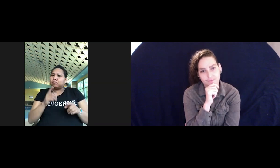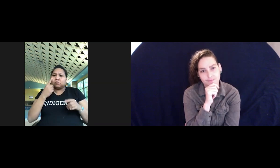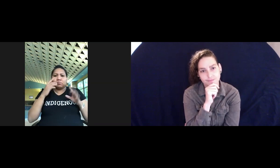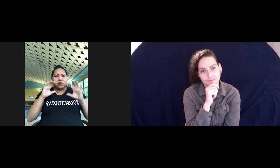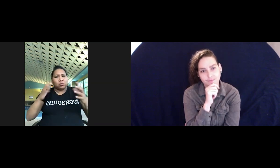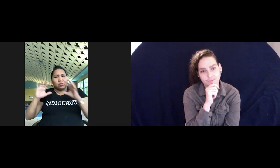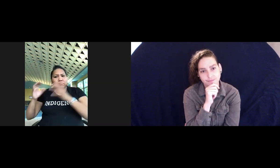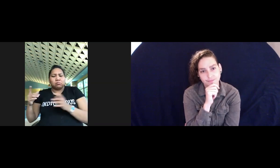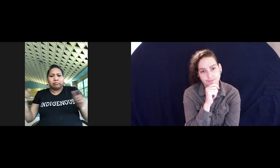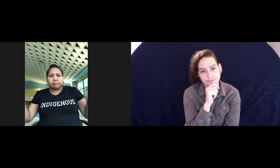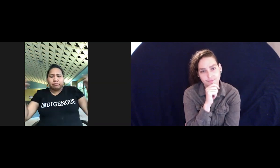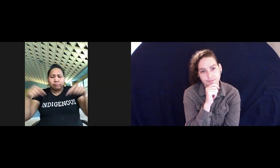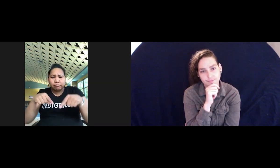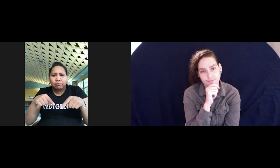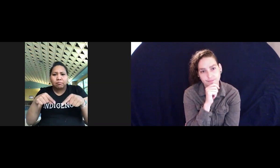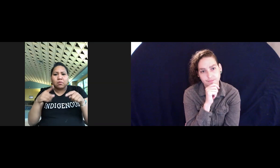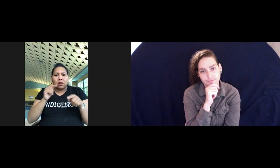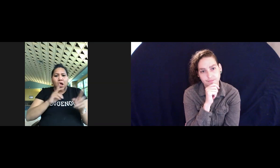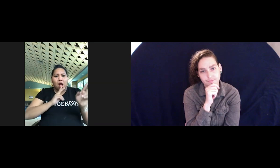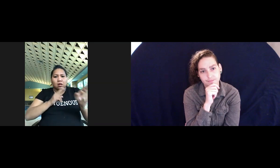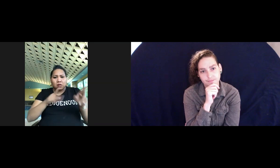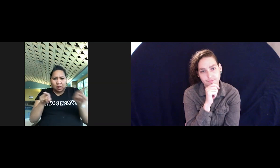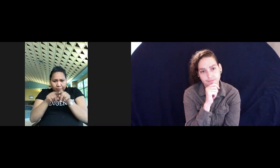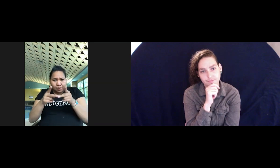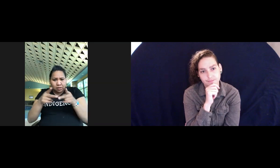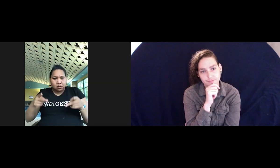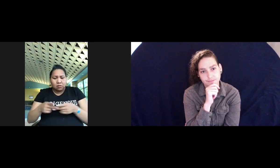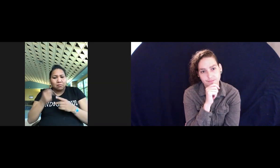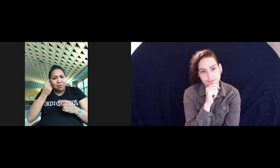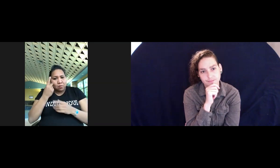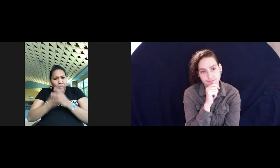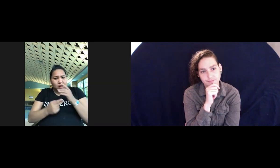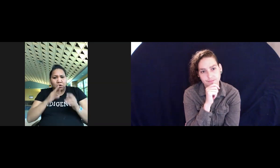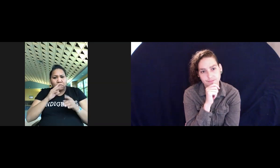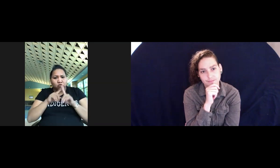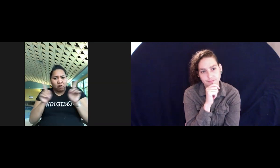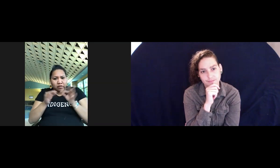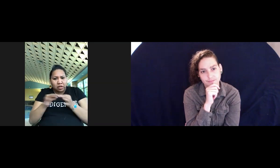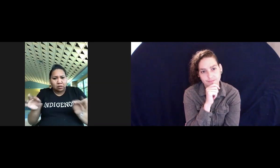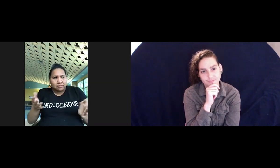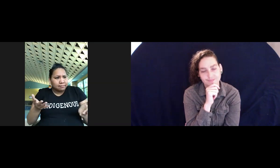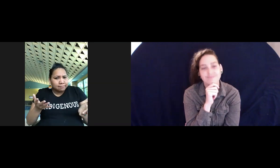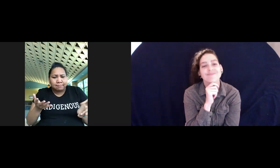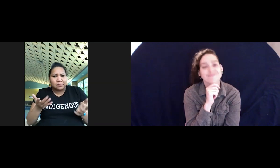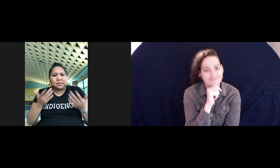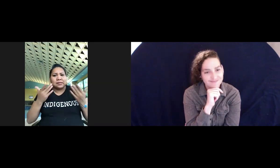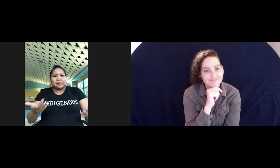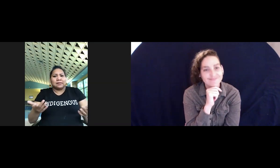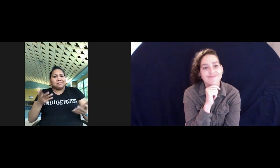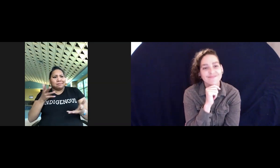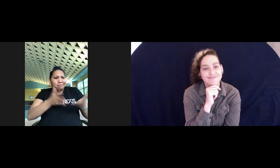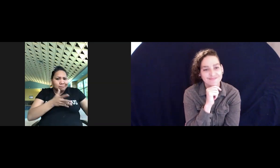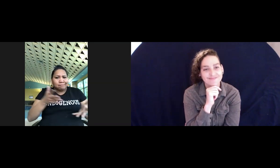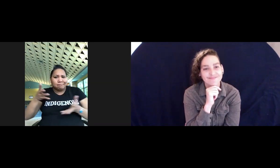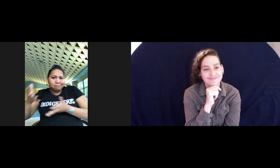But one day two tribes came together while hunting. They spoke different languages.